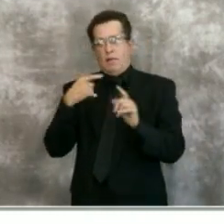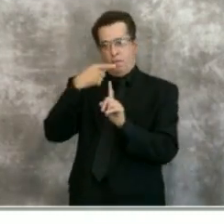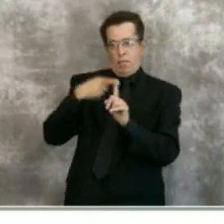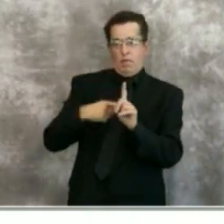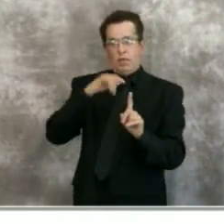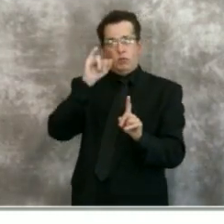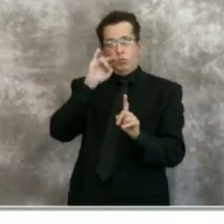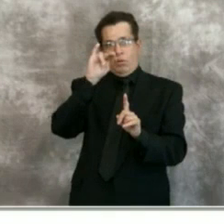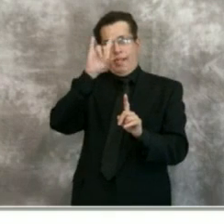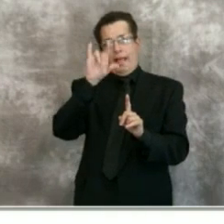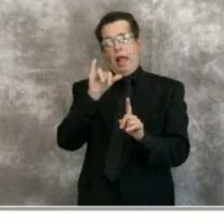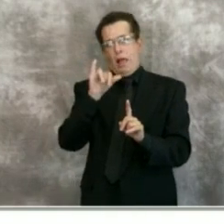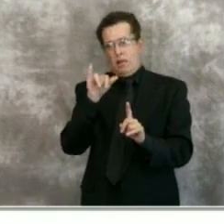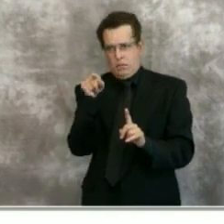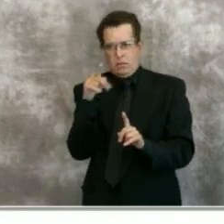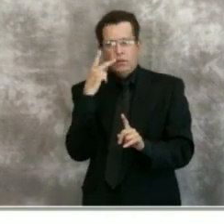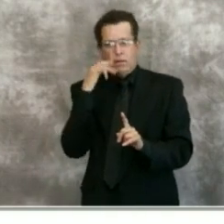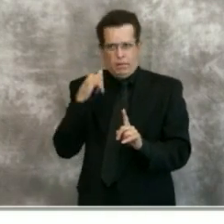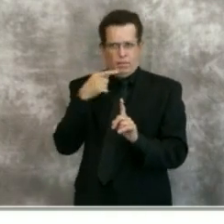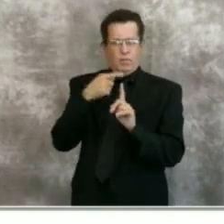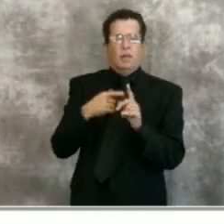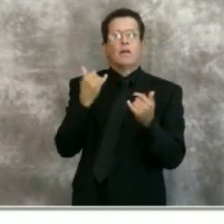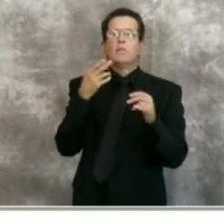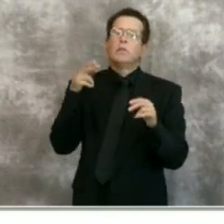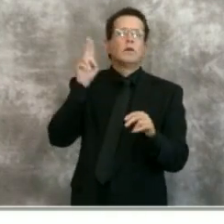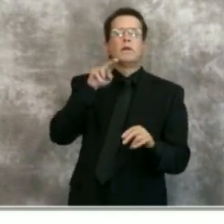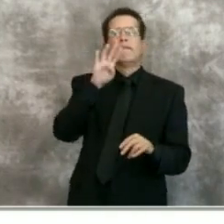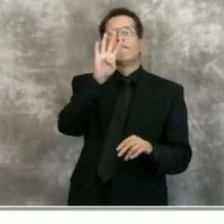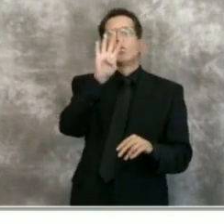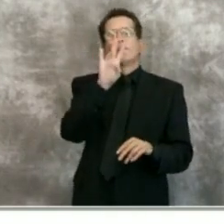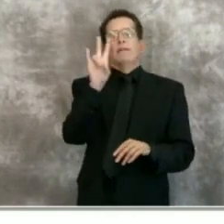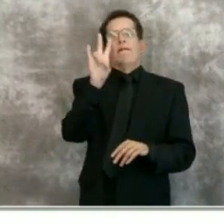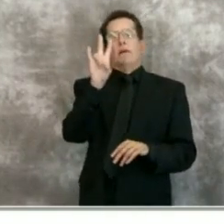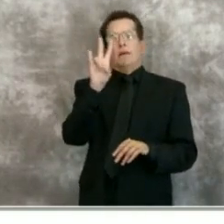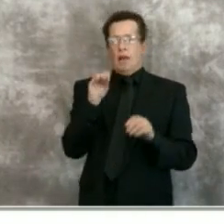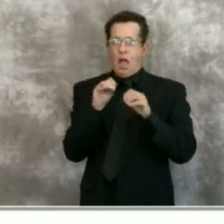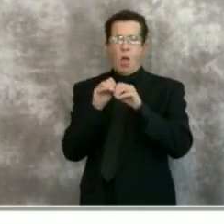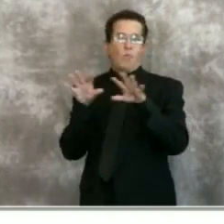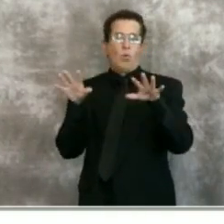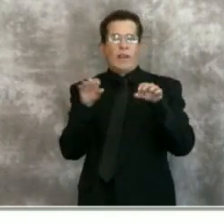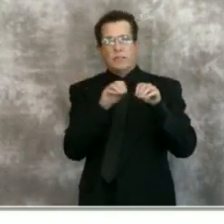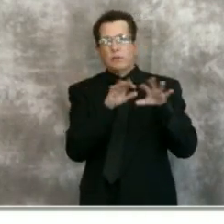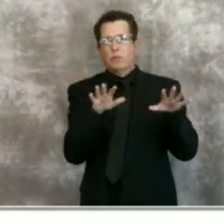HAD 33 OUTBREAKS WHICH IS 31% OF THE TOTAL NUMBER AND THEN